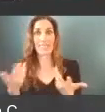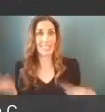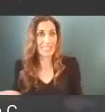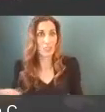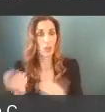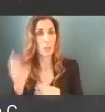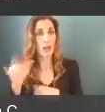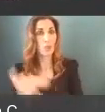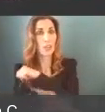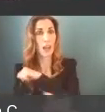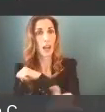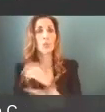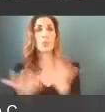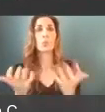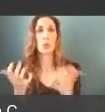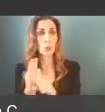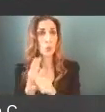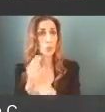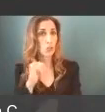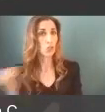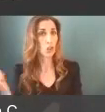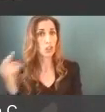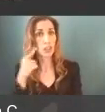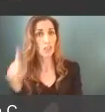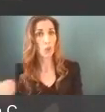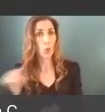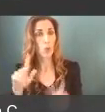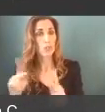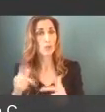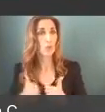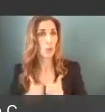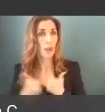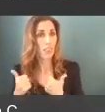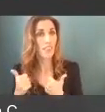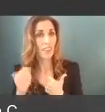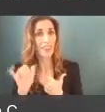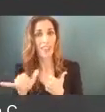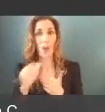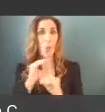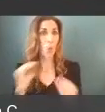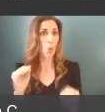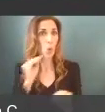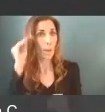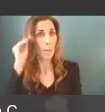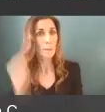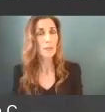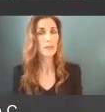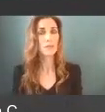use the Johnson & Johnson vaccine for those individuals as well and we will be looking